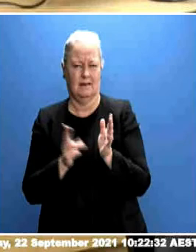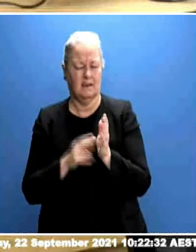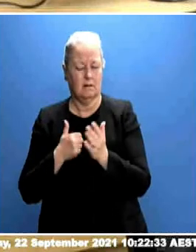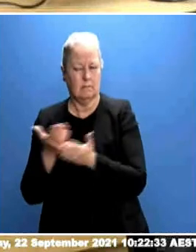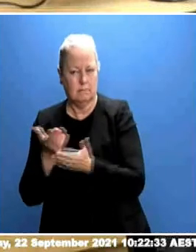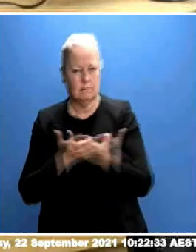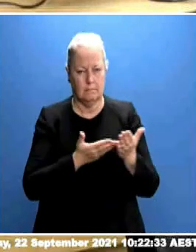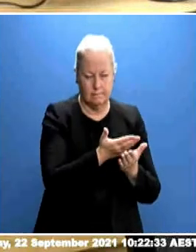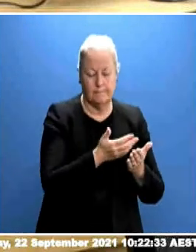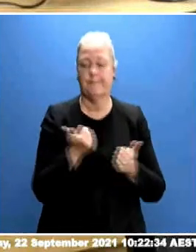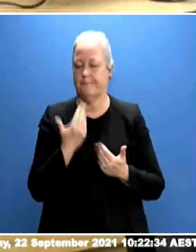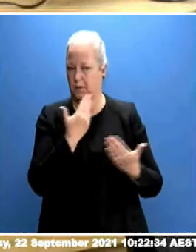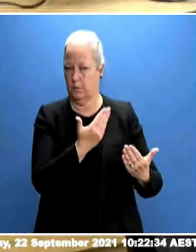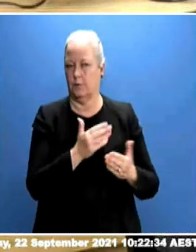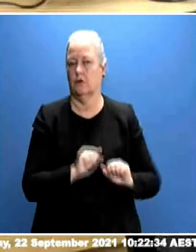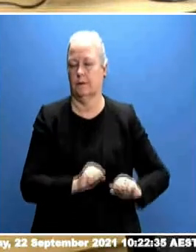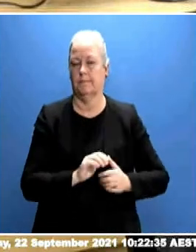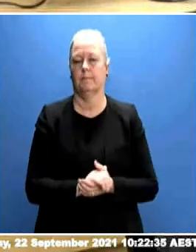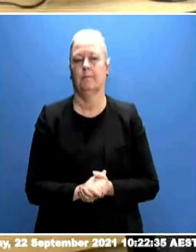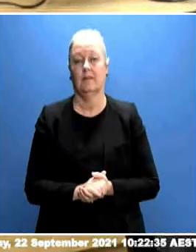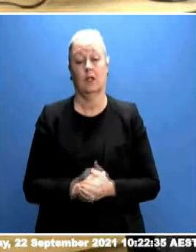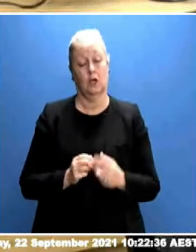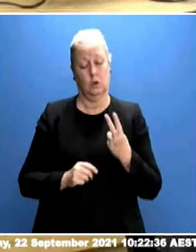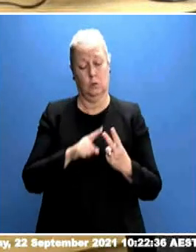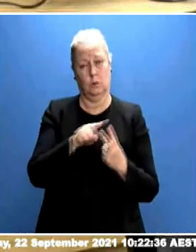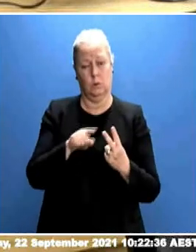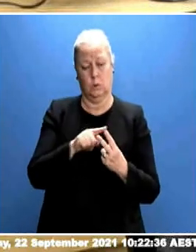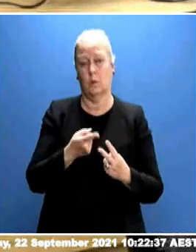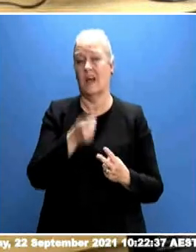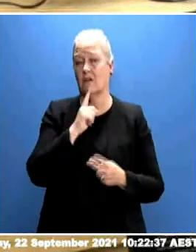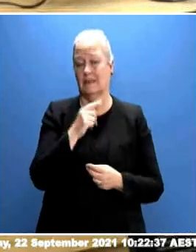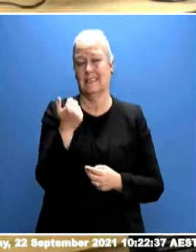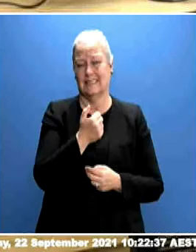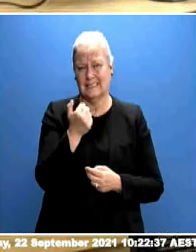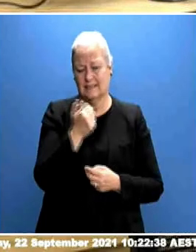I also tender the material into evidence, that's 116 additional documents,